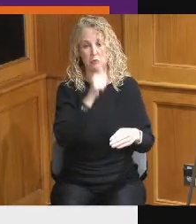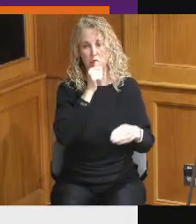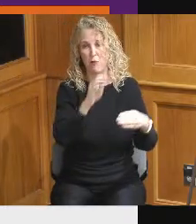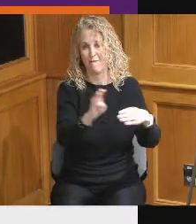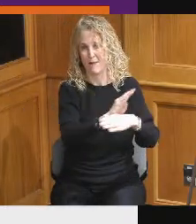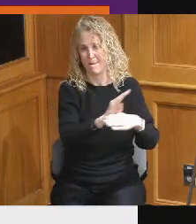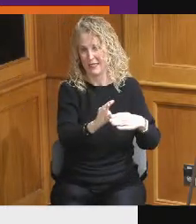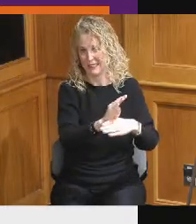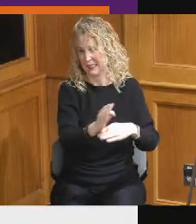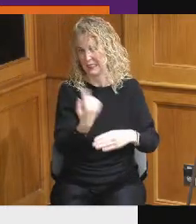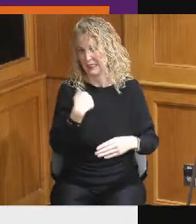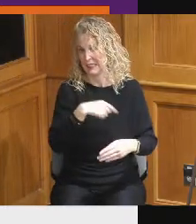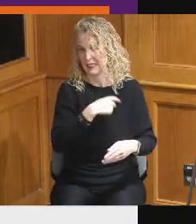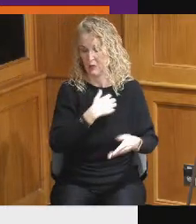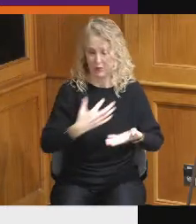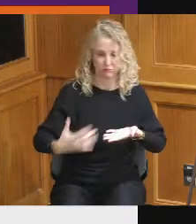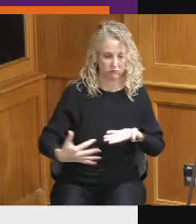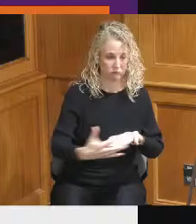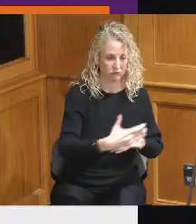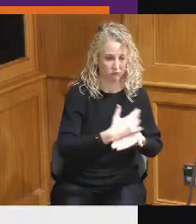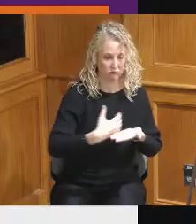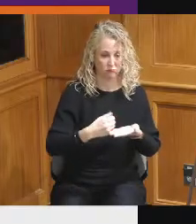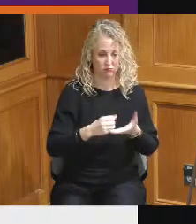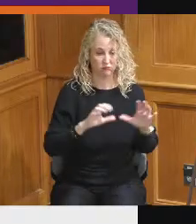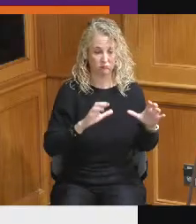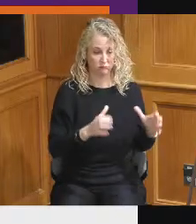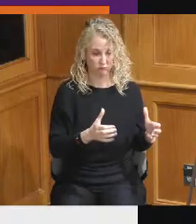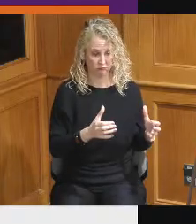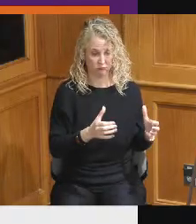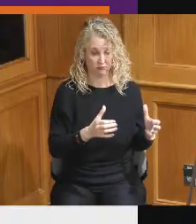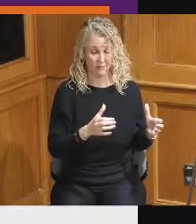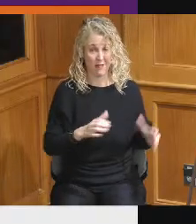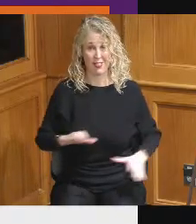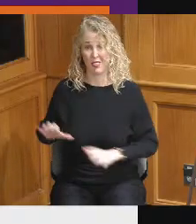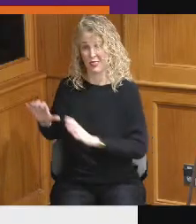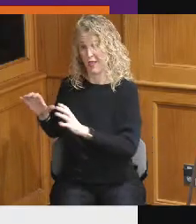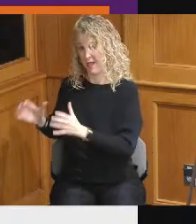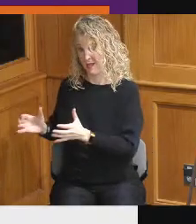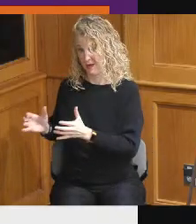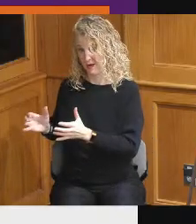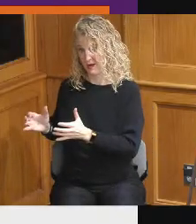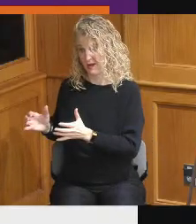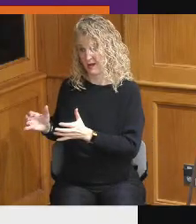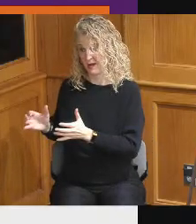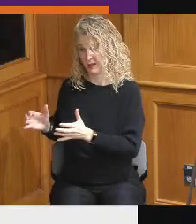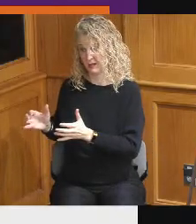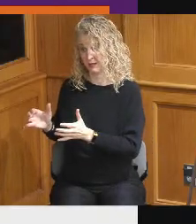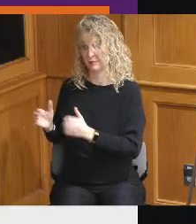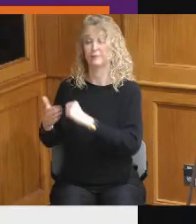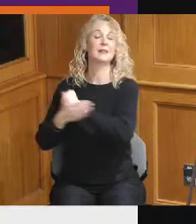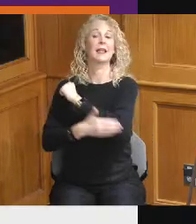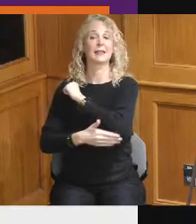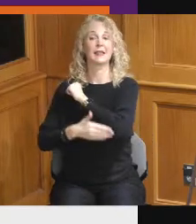generated over the years from our operations and then you have the the the county ARPA and the city